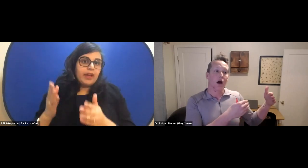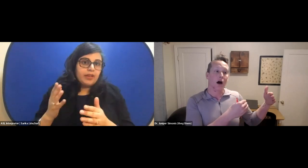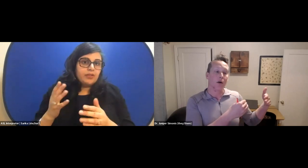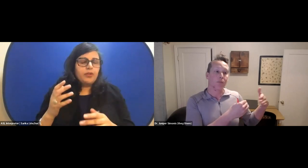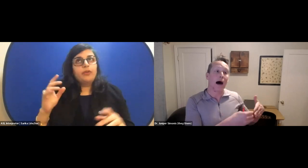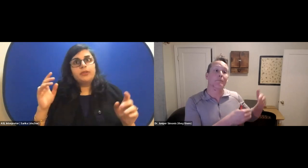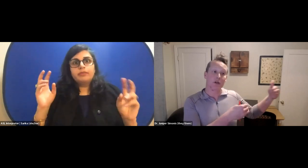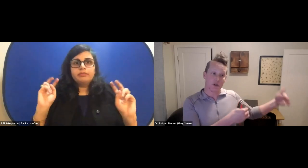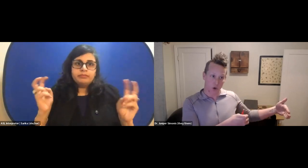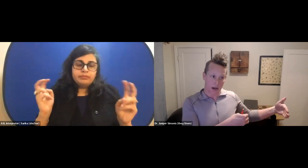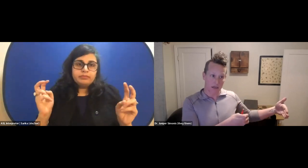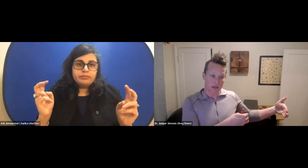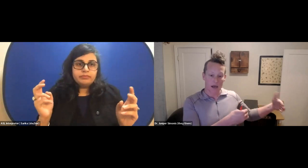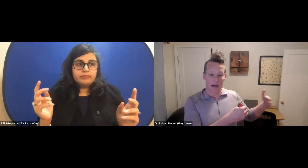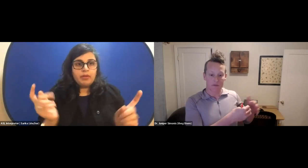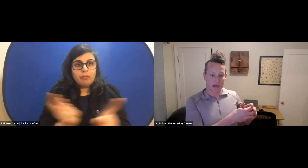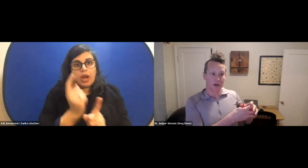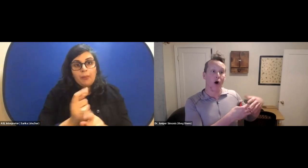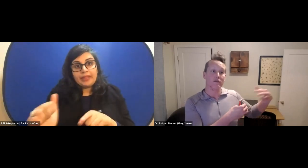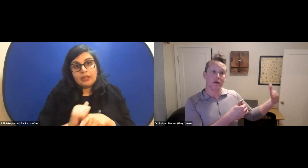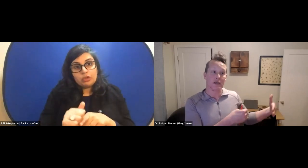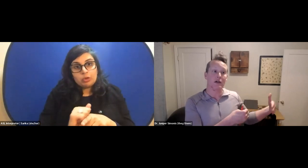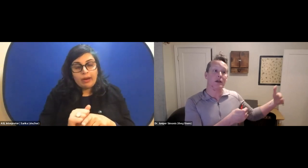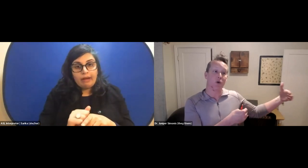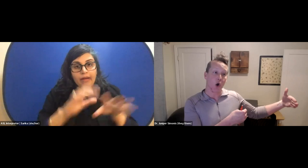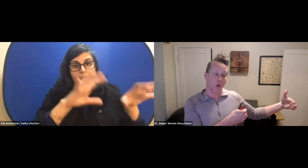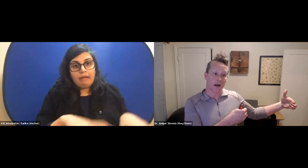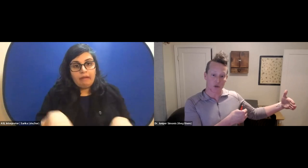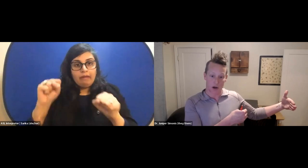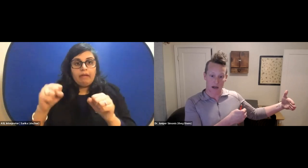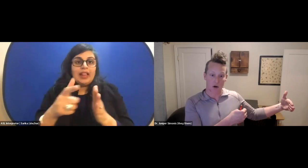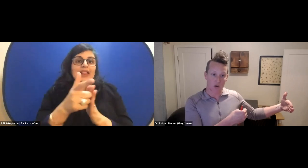actions including through those actions of officers and